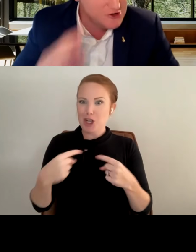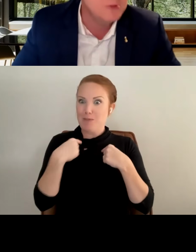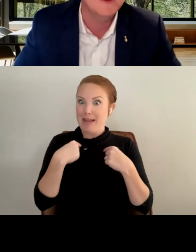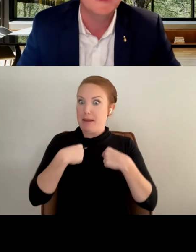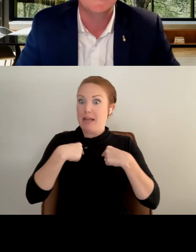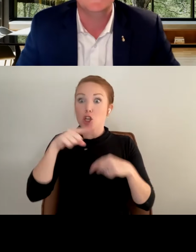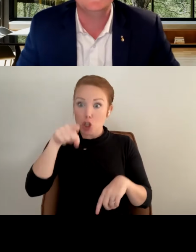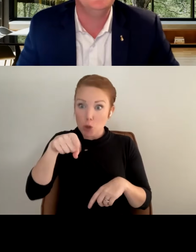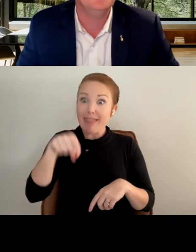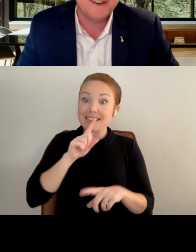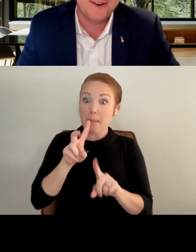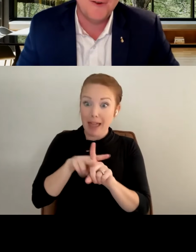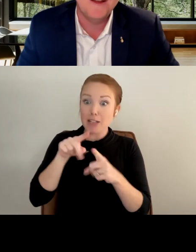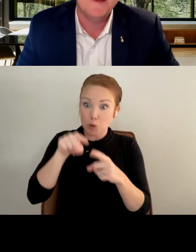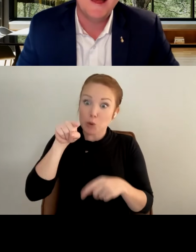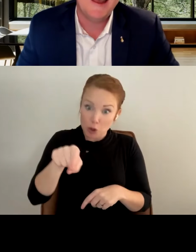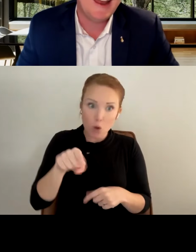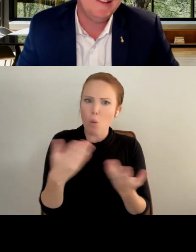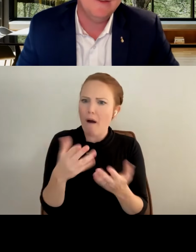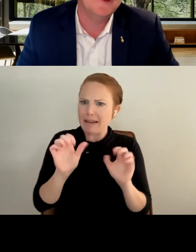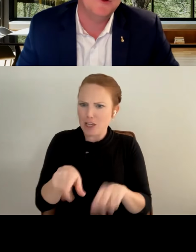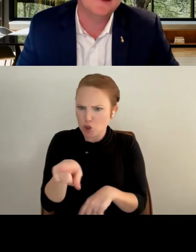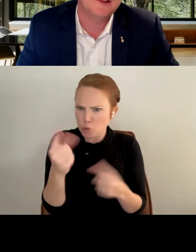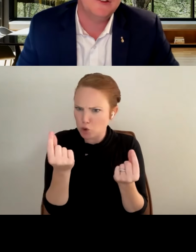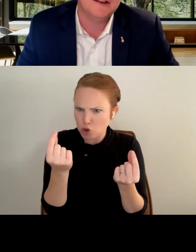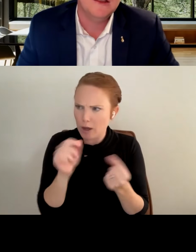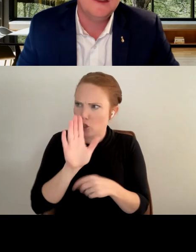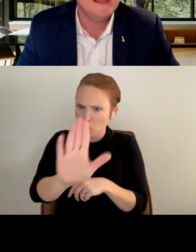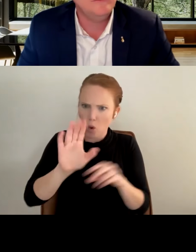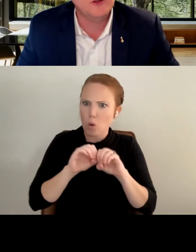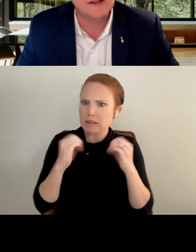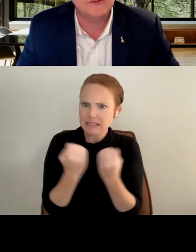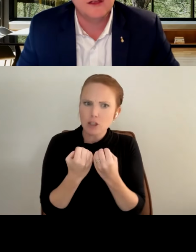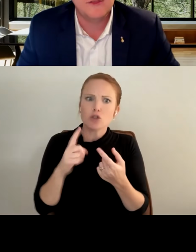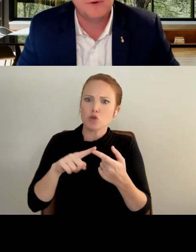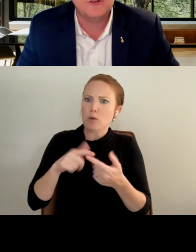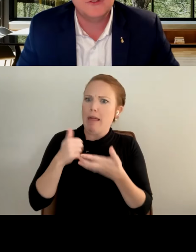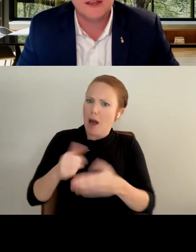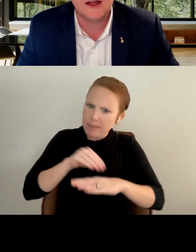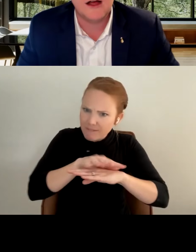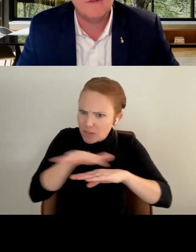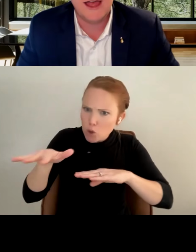You! That you can do, at any level of your organization, to influence the purchasing of